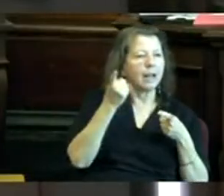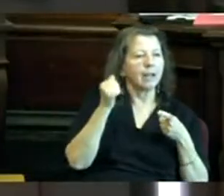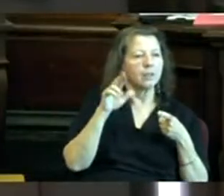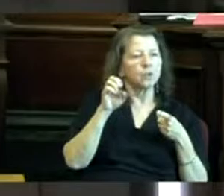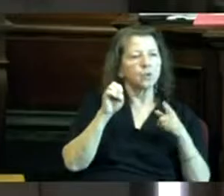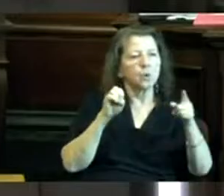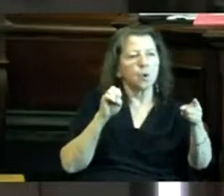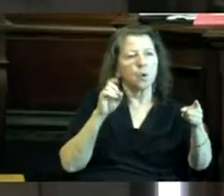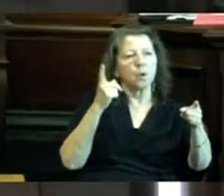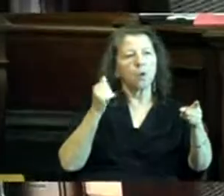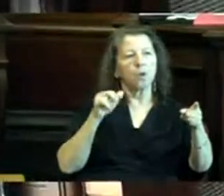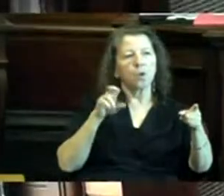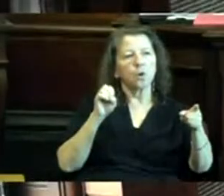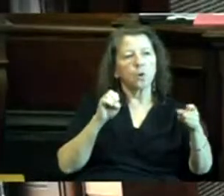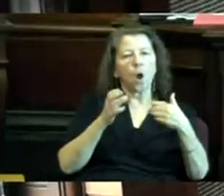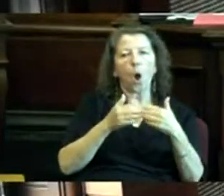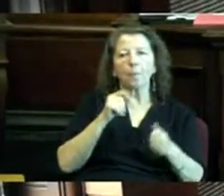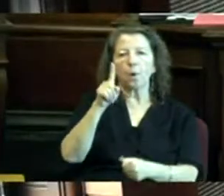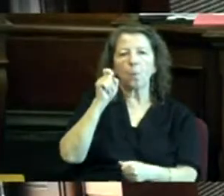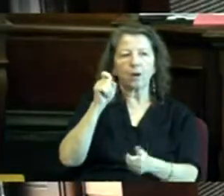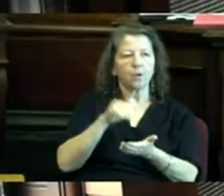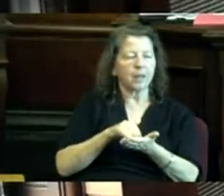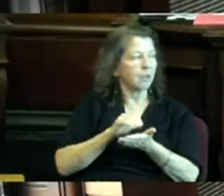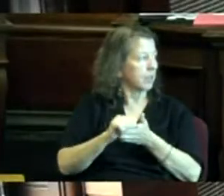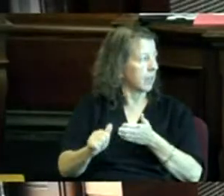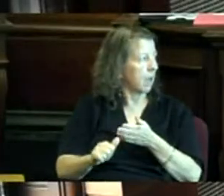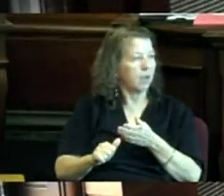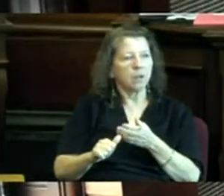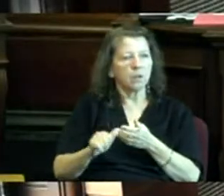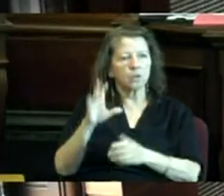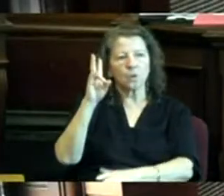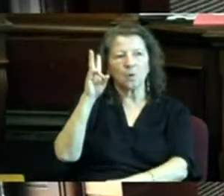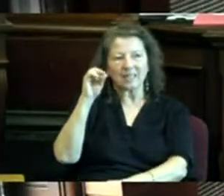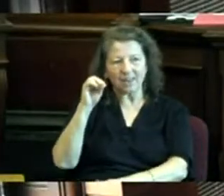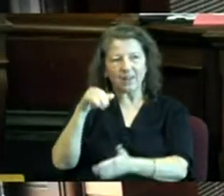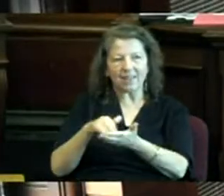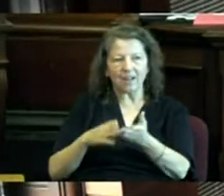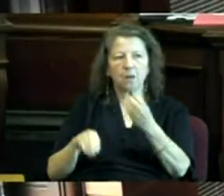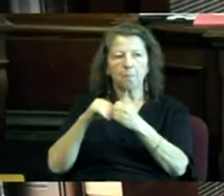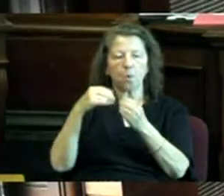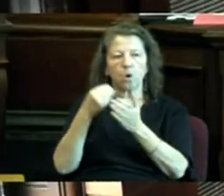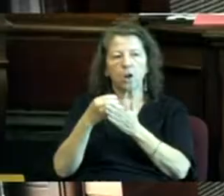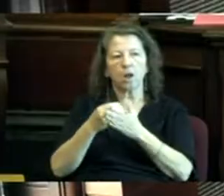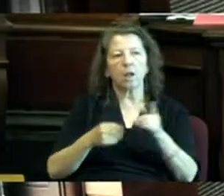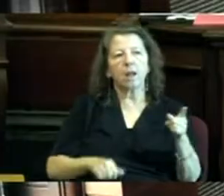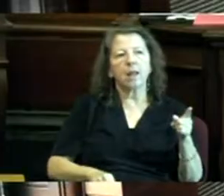What's the difference in cost between fireworks and drone